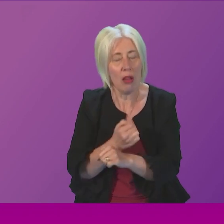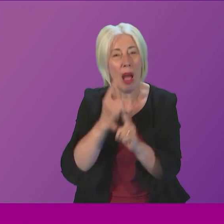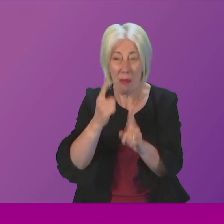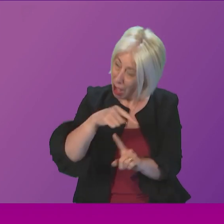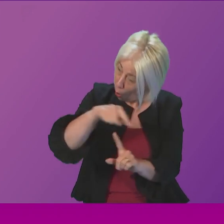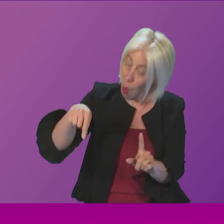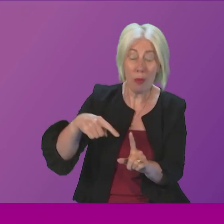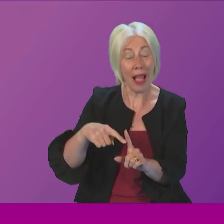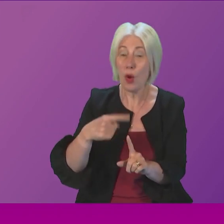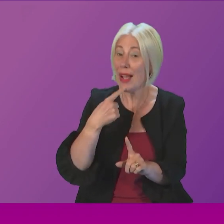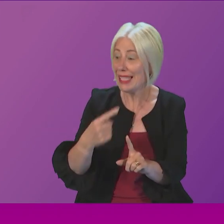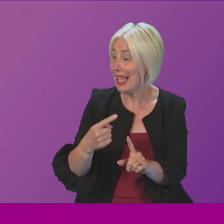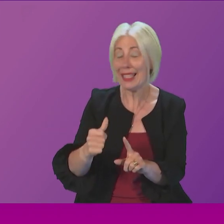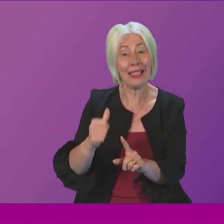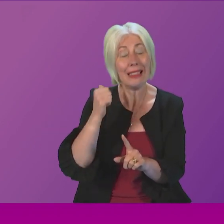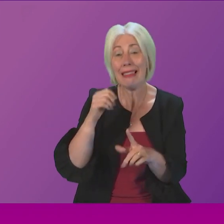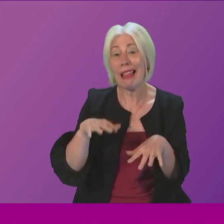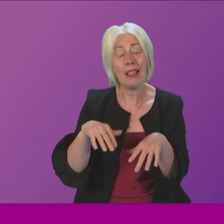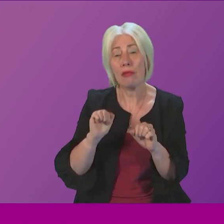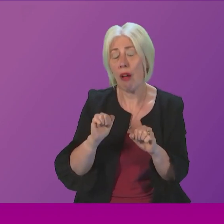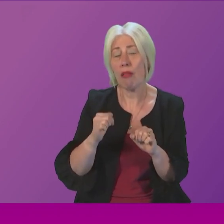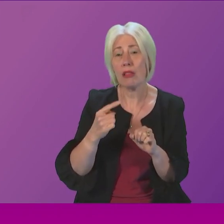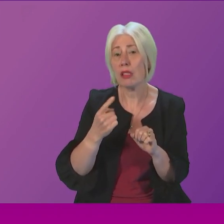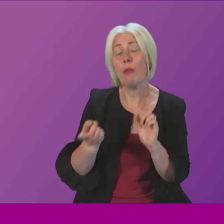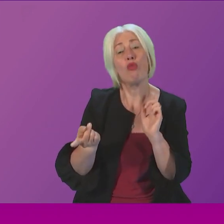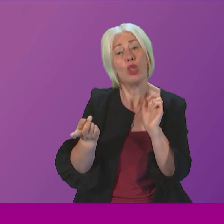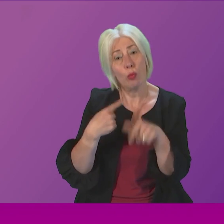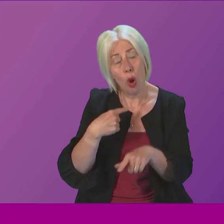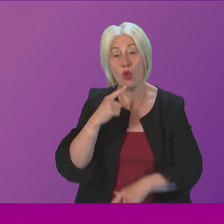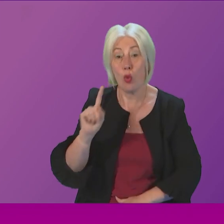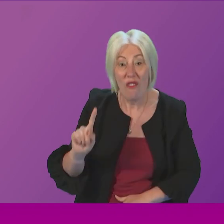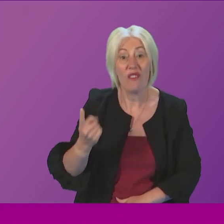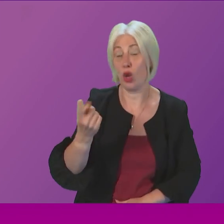I go back to what I said at the beginning of my response to Douglas Ross’s first question: